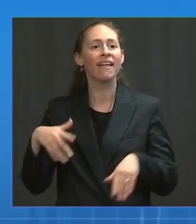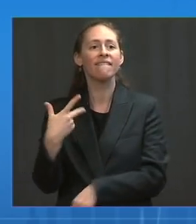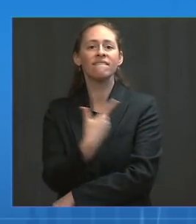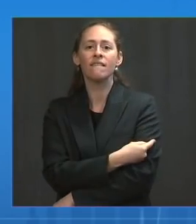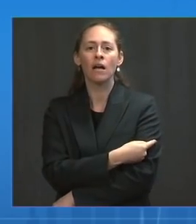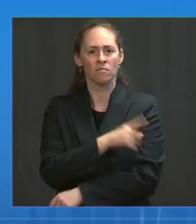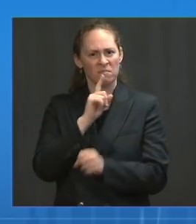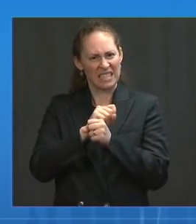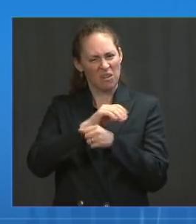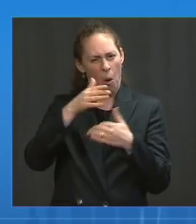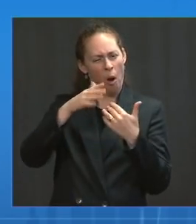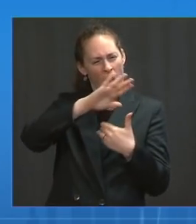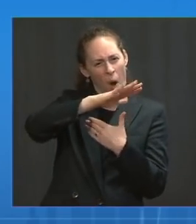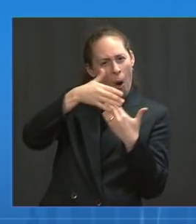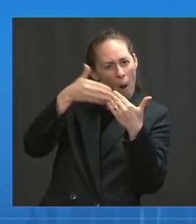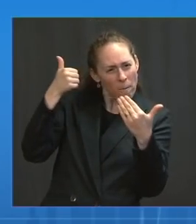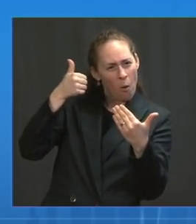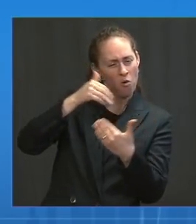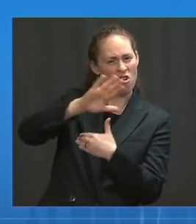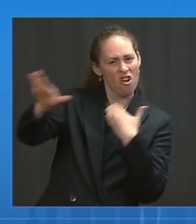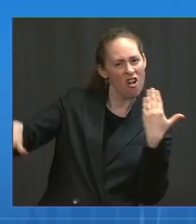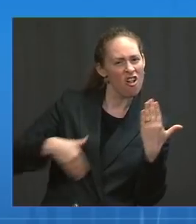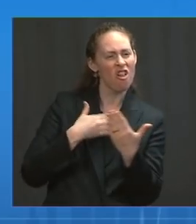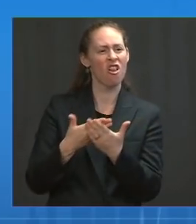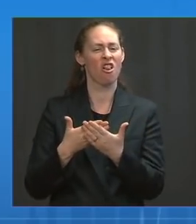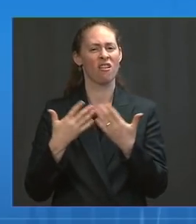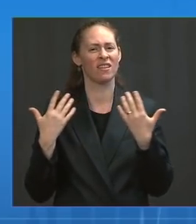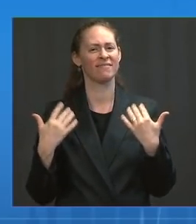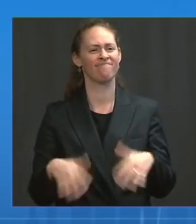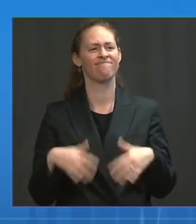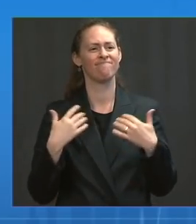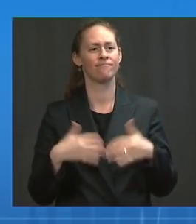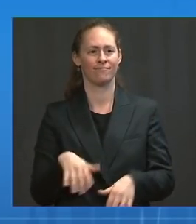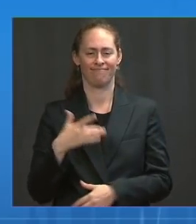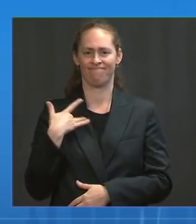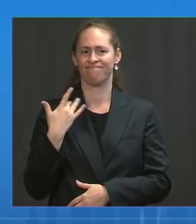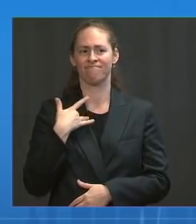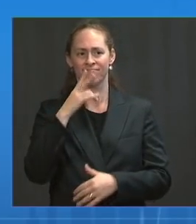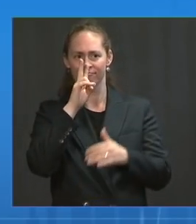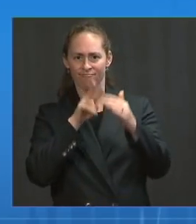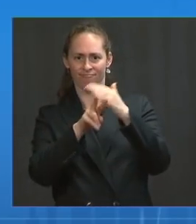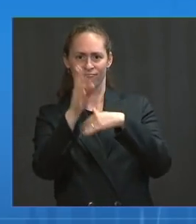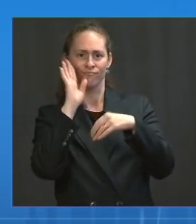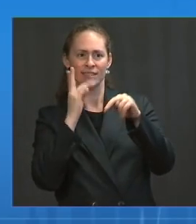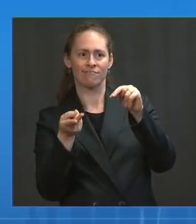And to be clear, there will likely continue to be an increasing cases among unvaccinated Americans